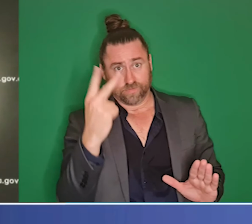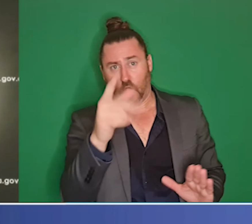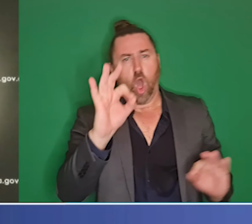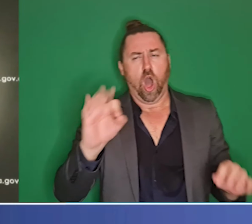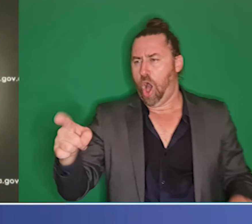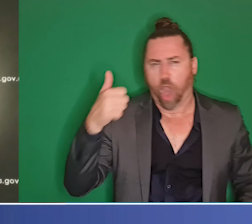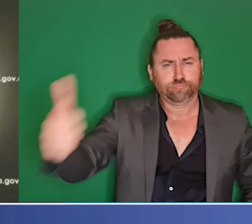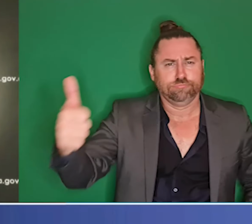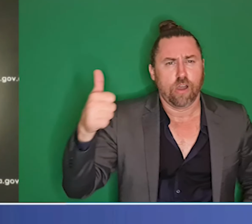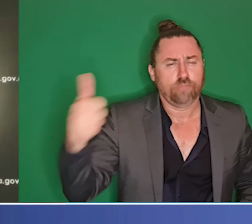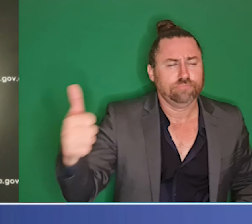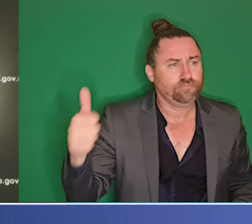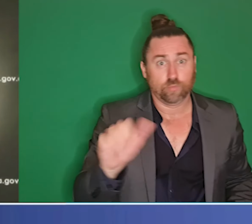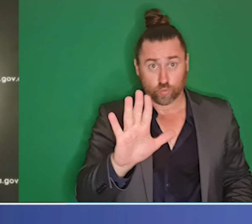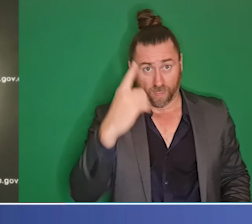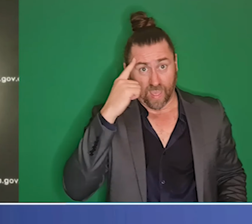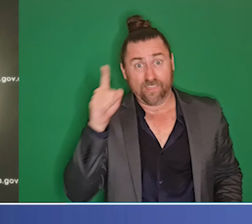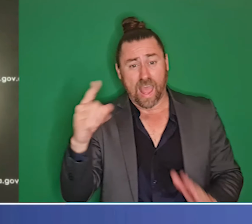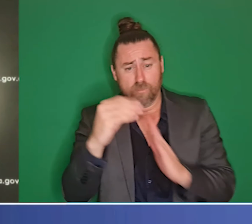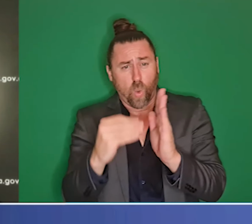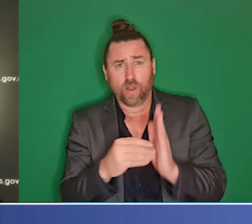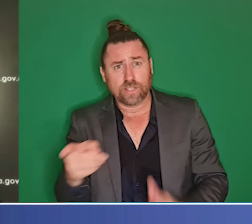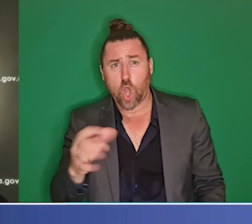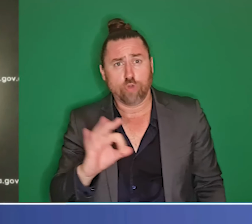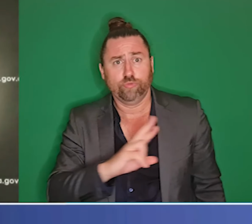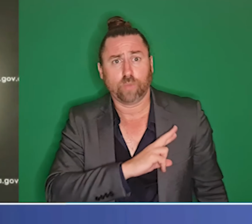of what is a dangerous and irresponsible policy. Forget the cost.